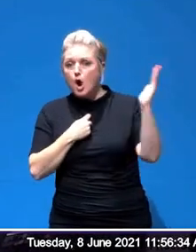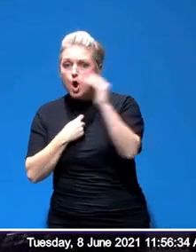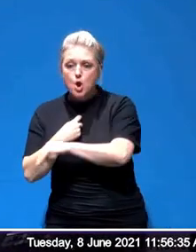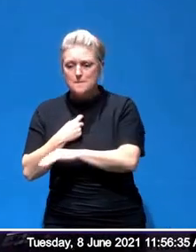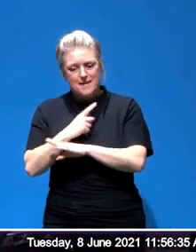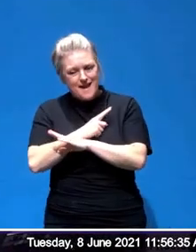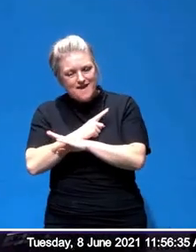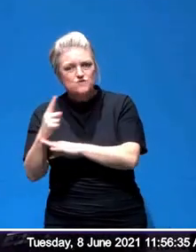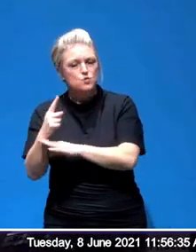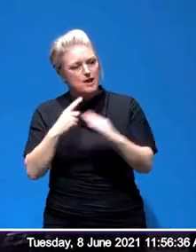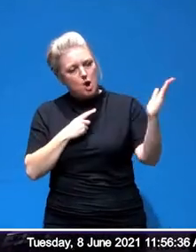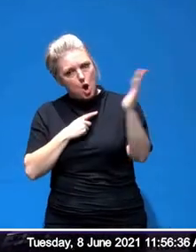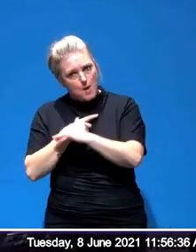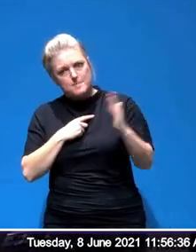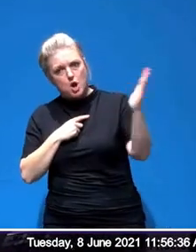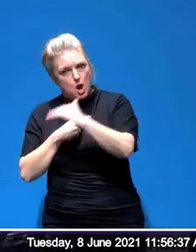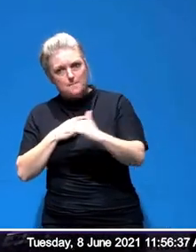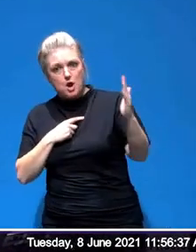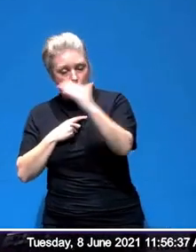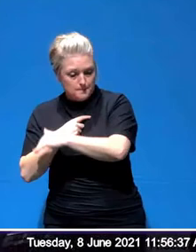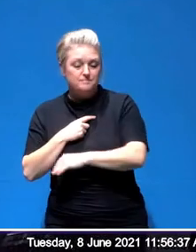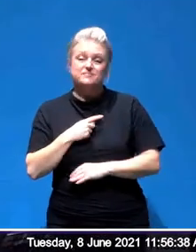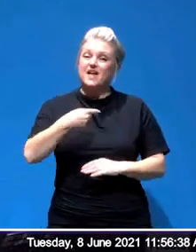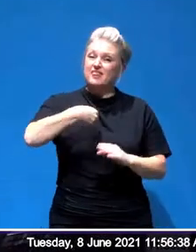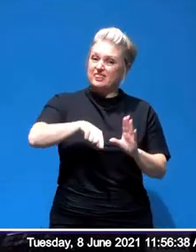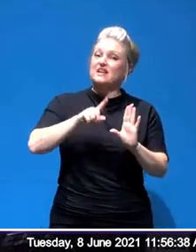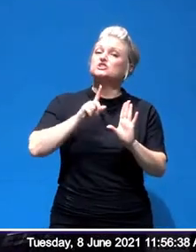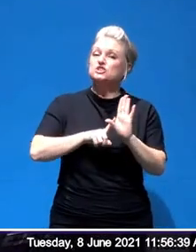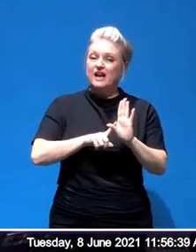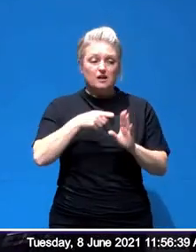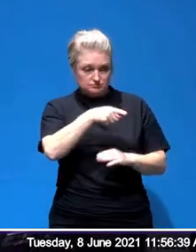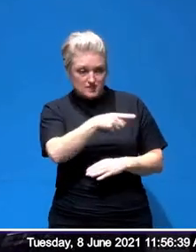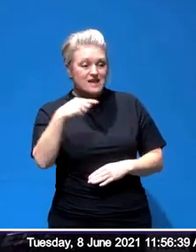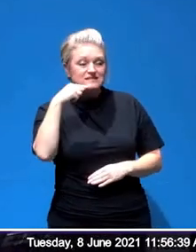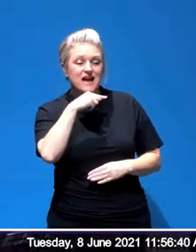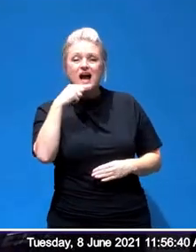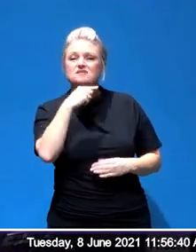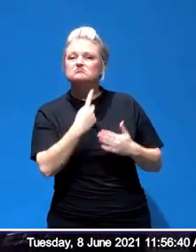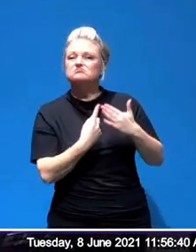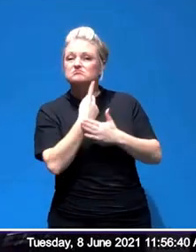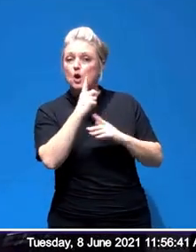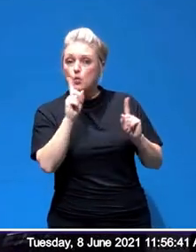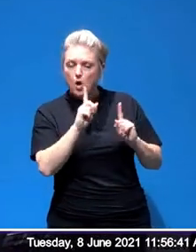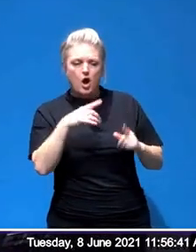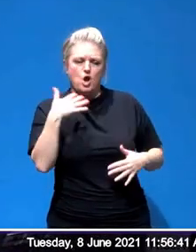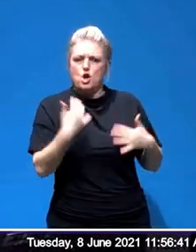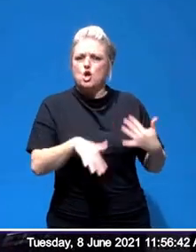and early this year, Daniel faced the trauma of being hurt in care (no one knows how but he was badly injured).